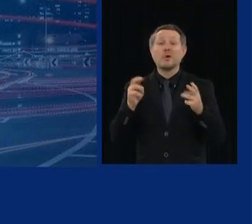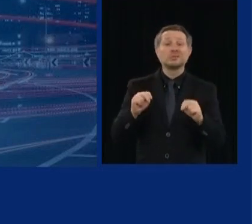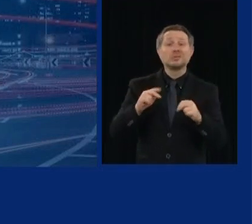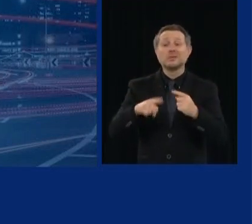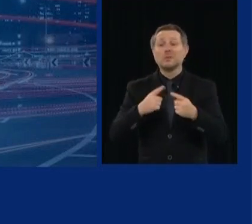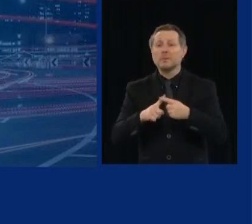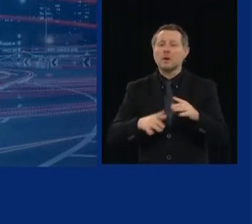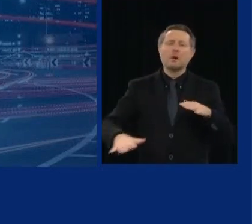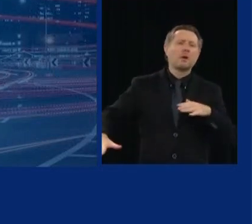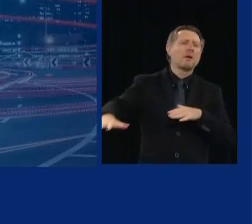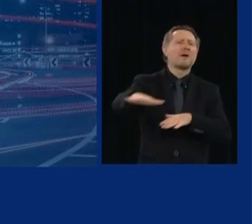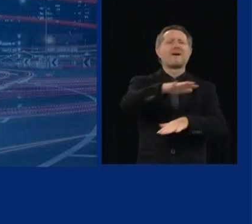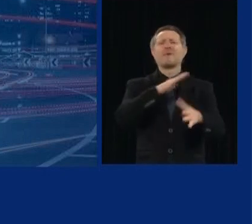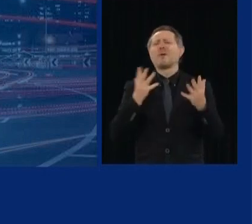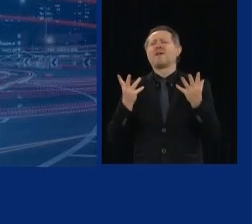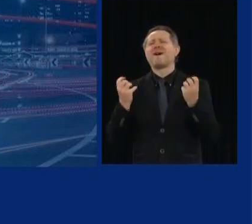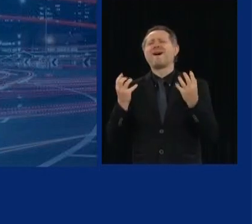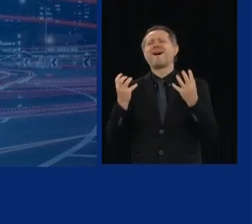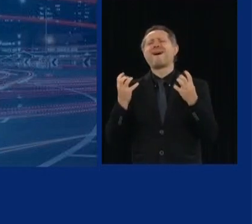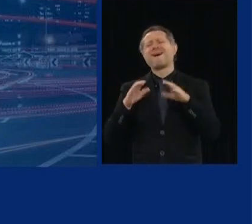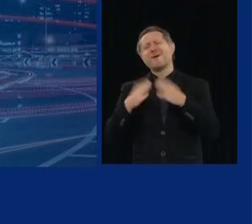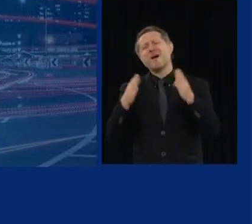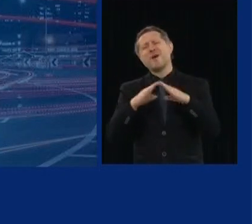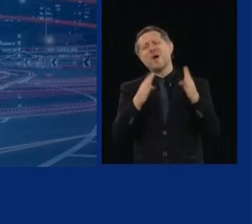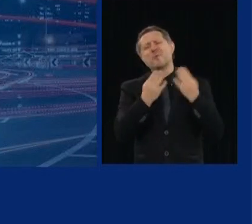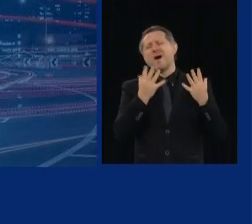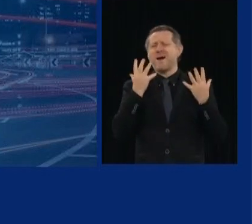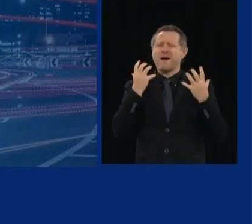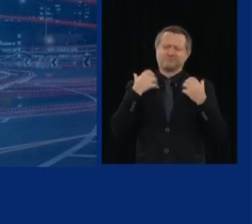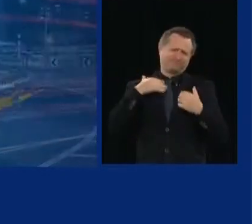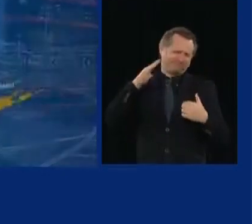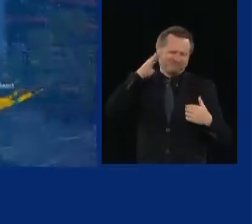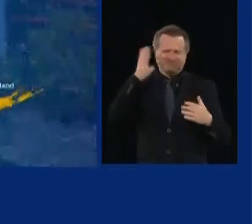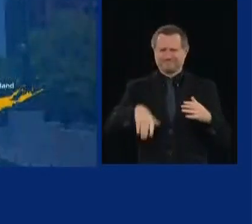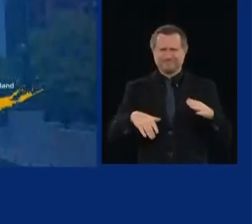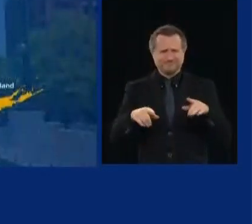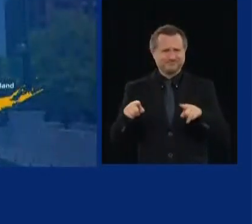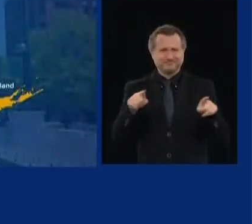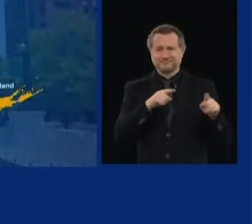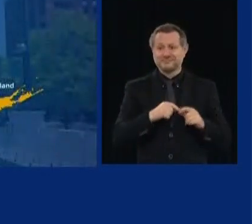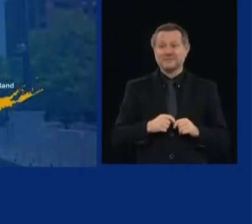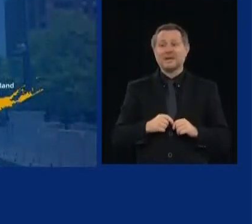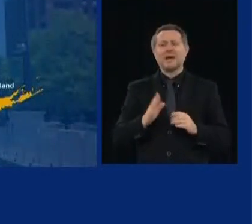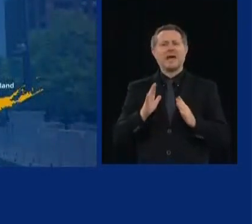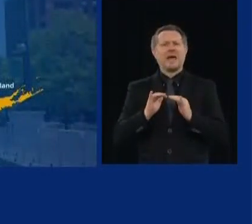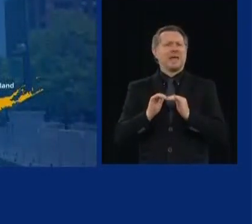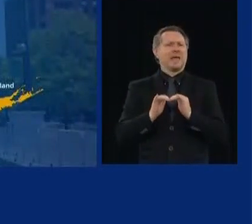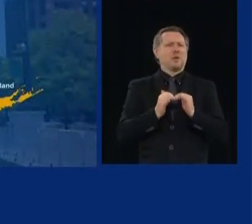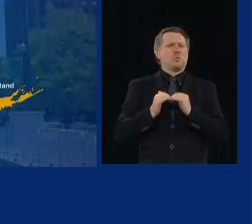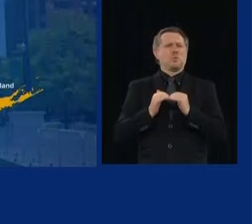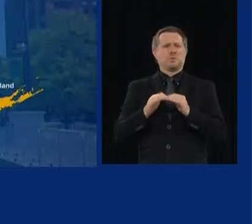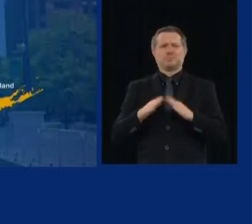THE QUESTION IS REOPENING. NOT REOPENING OR NOT, EVERYBODY